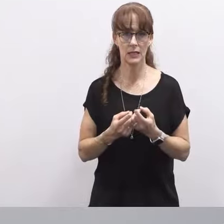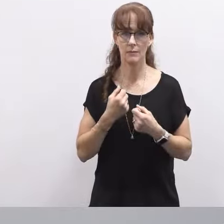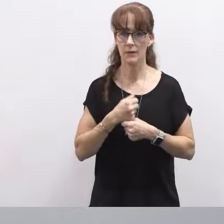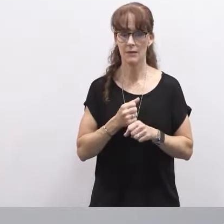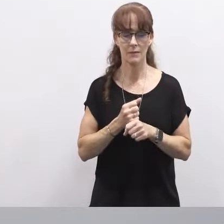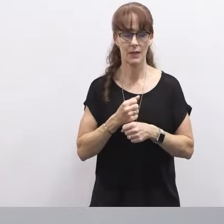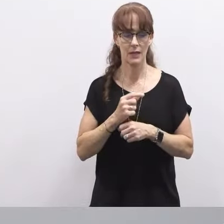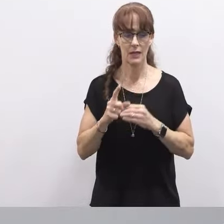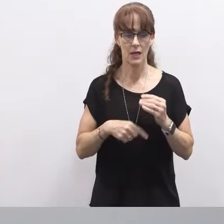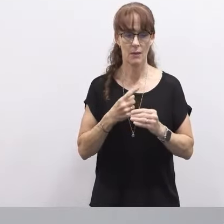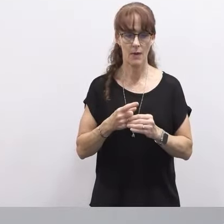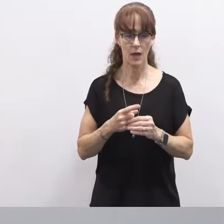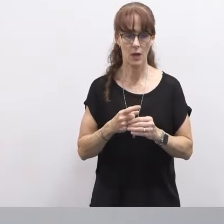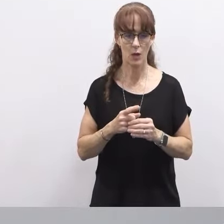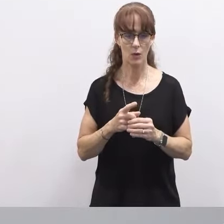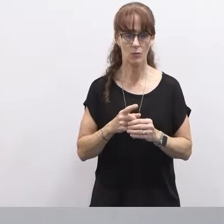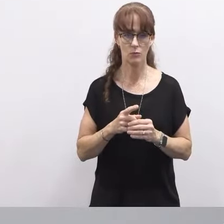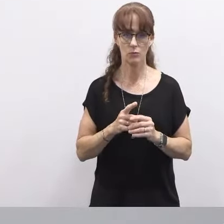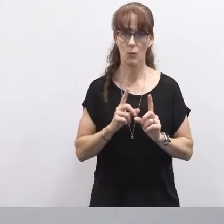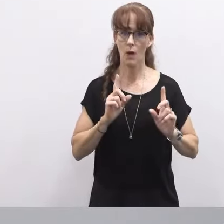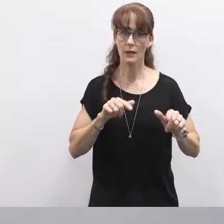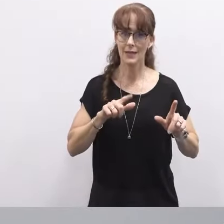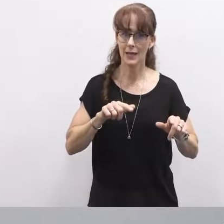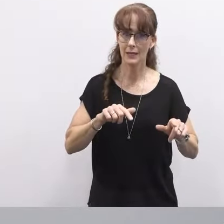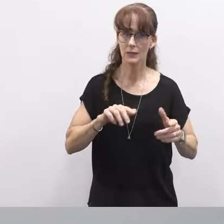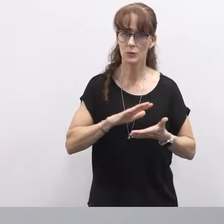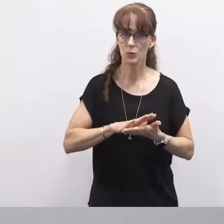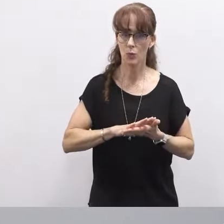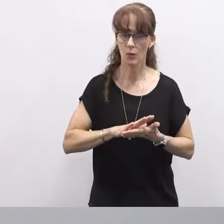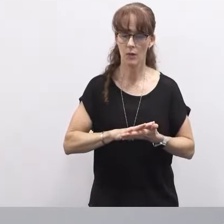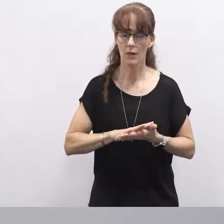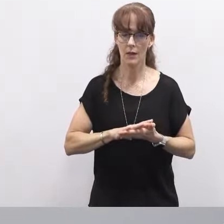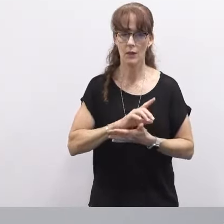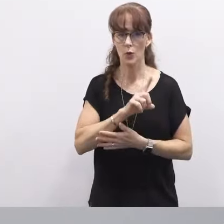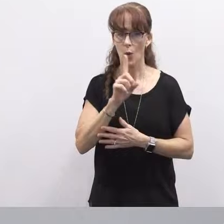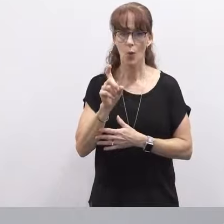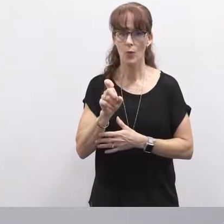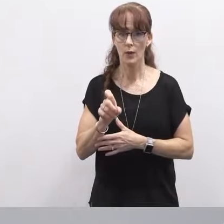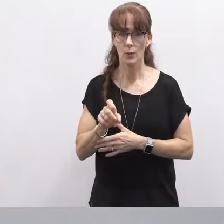about where people go to school. And so the questions that I get